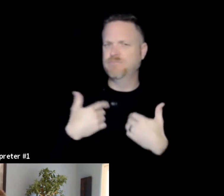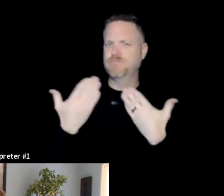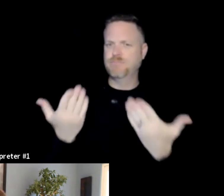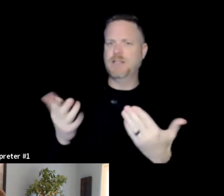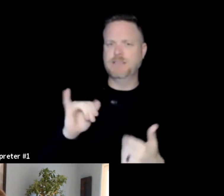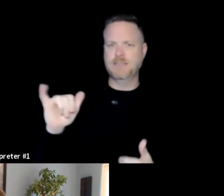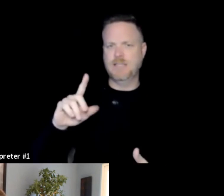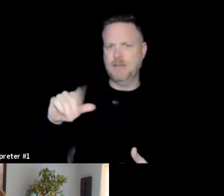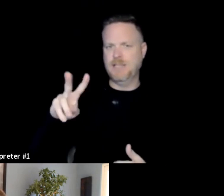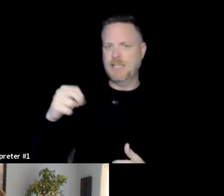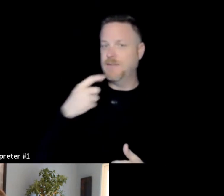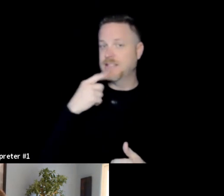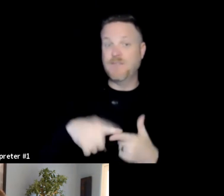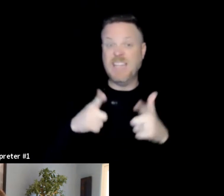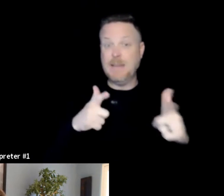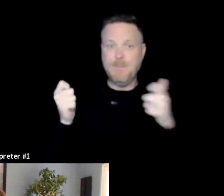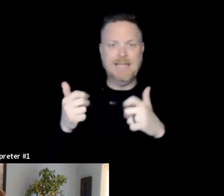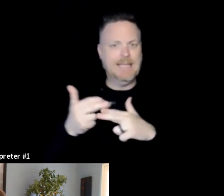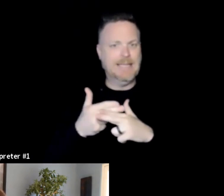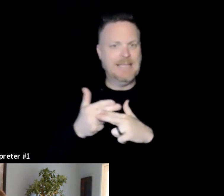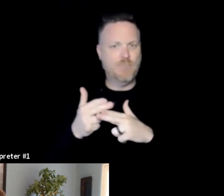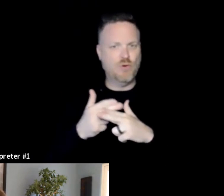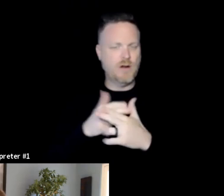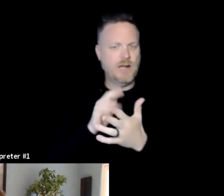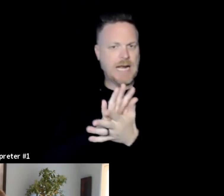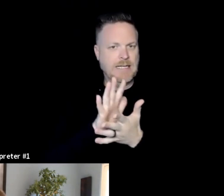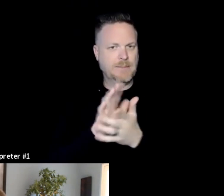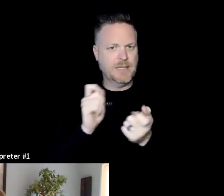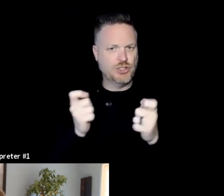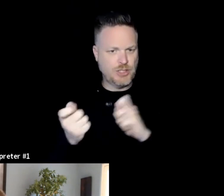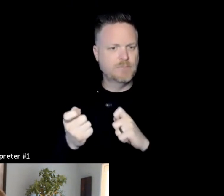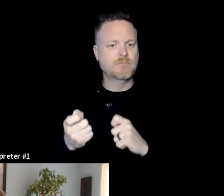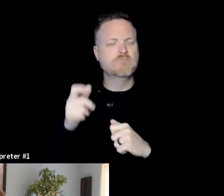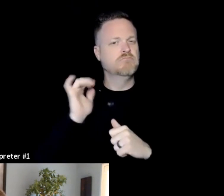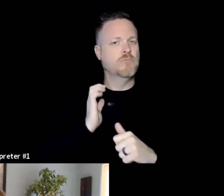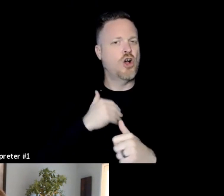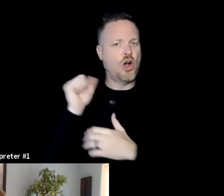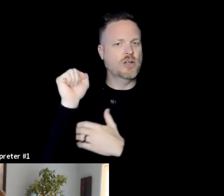the immediate temporary academic adjustments. That's what our concussion management teams are